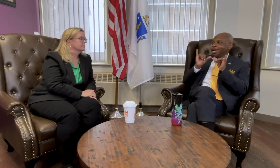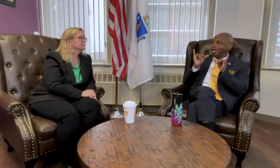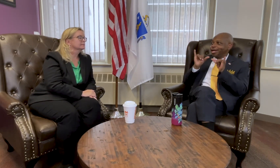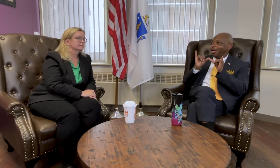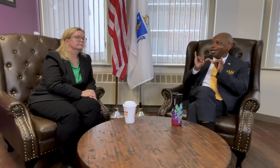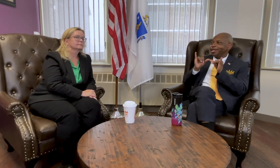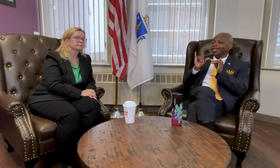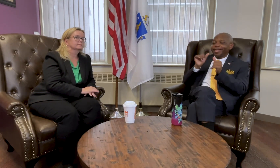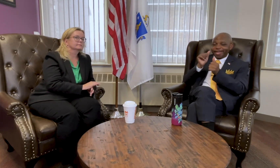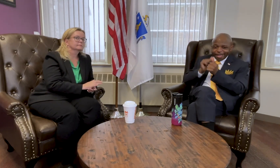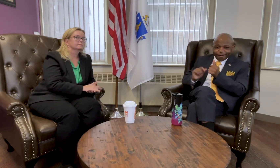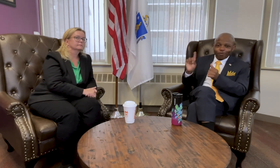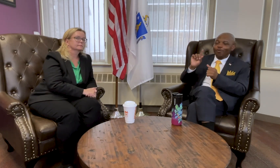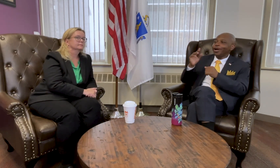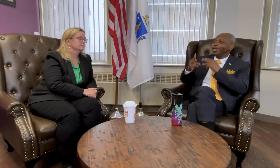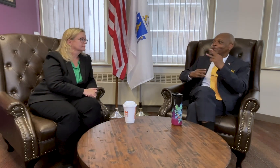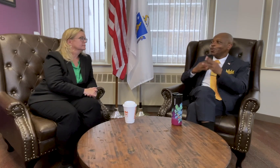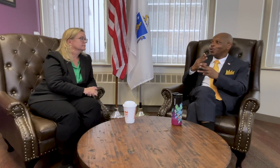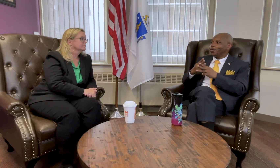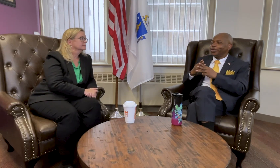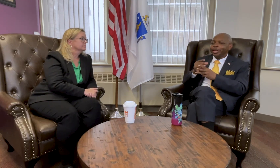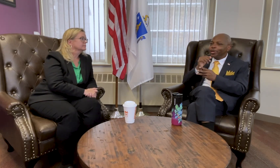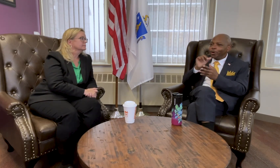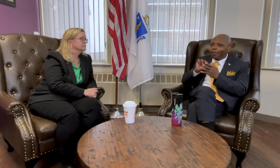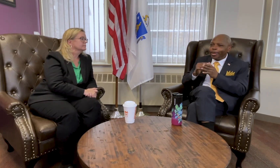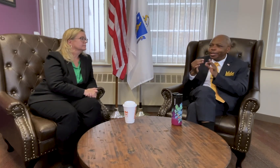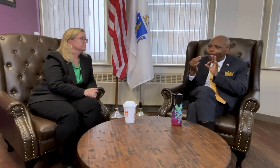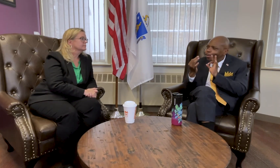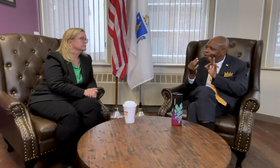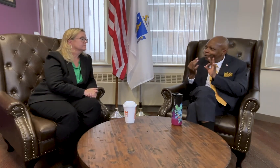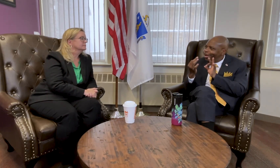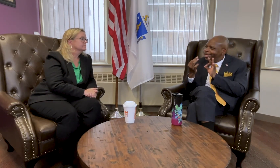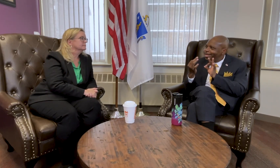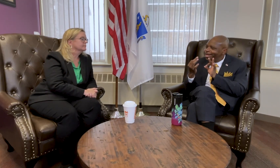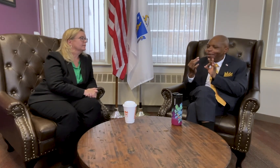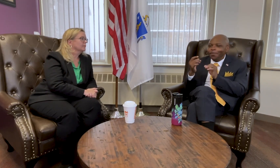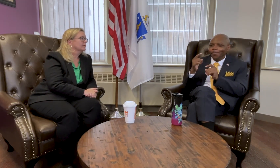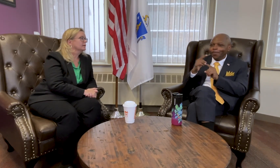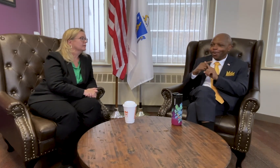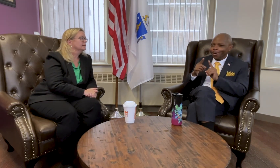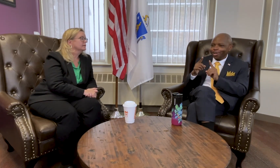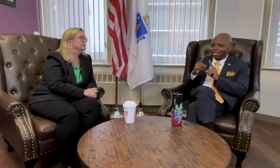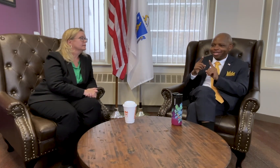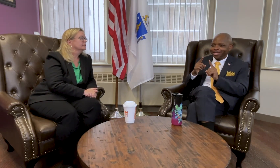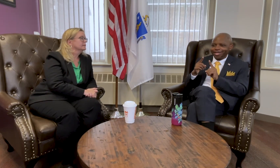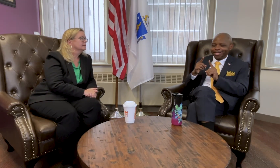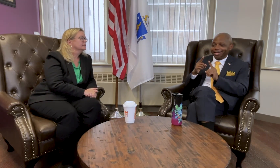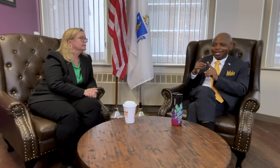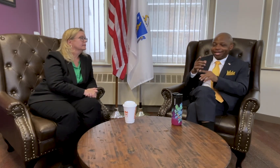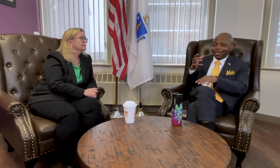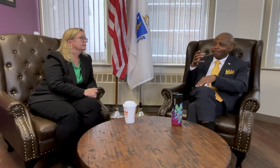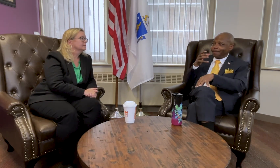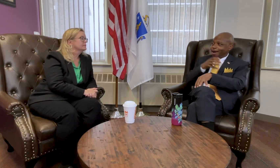is a gold standard for everyone across the globe. It doesn’t mean that it’s perfect,